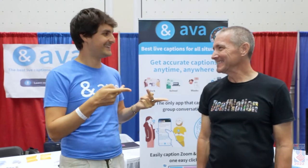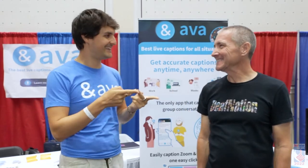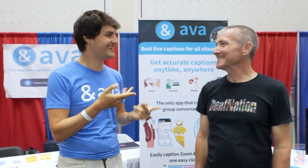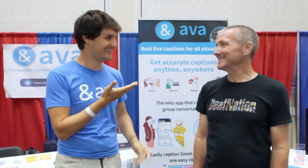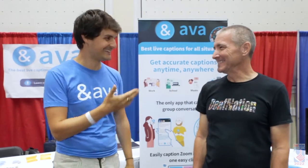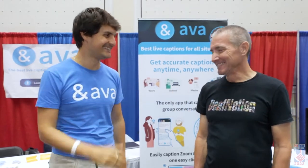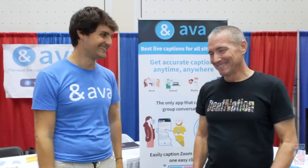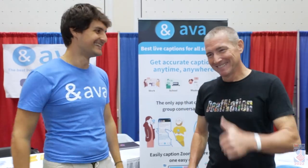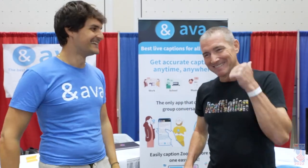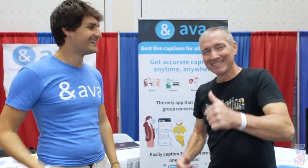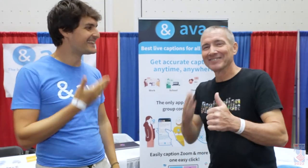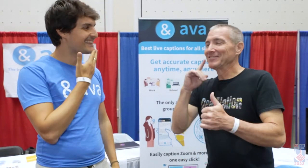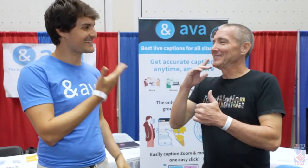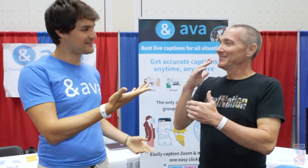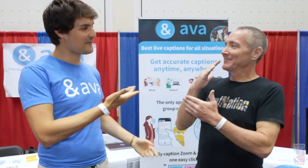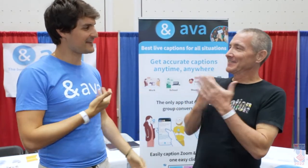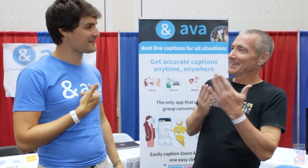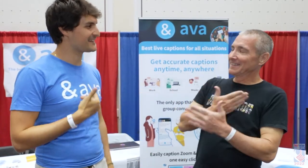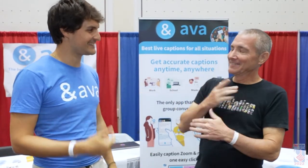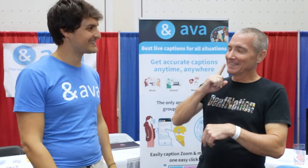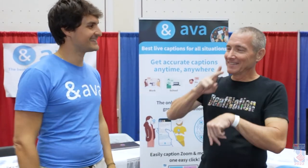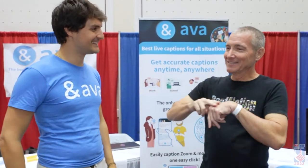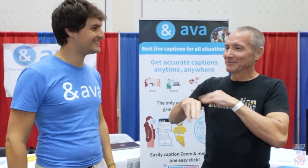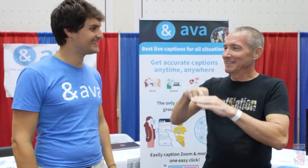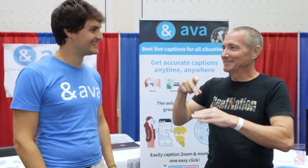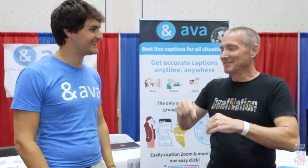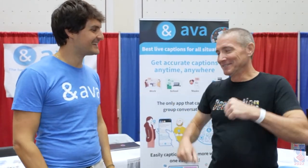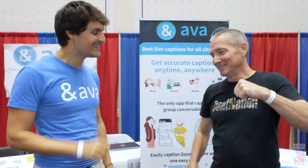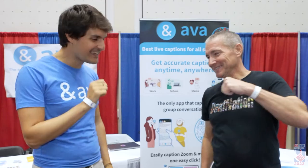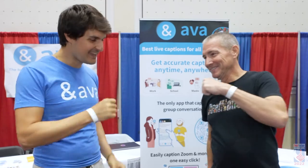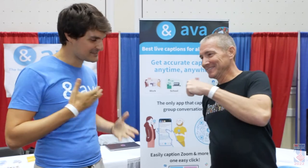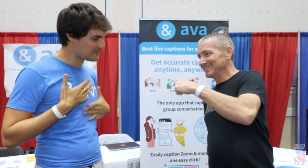So we’re in the right place. Thank you for inviting us here! Thank you for being part of our DeafNation World Expo!